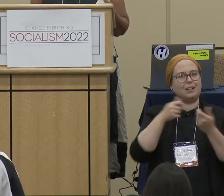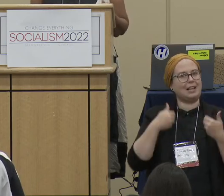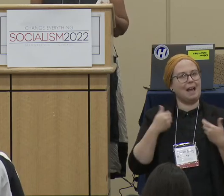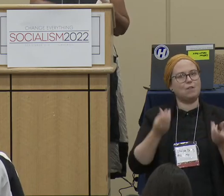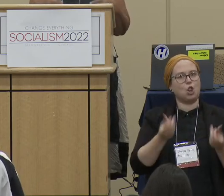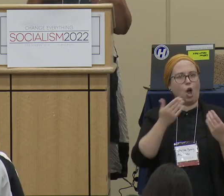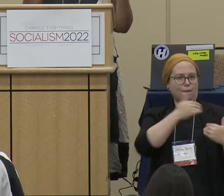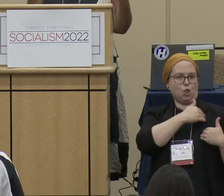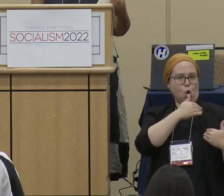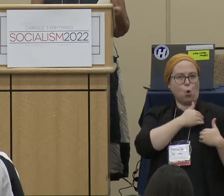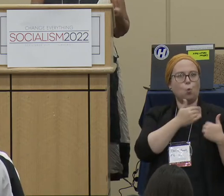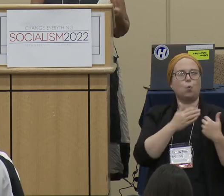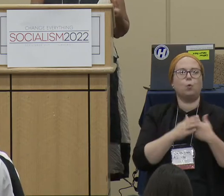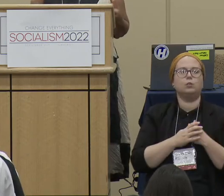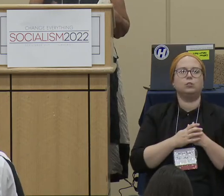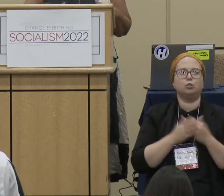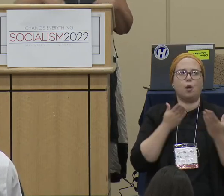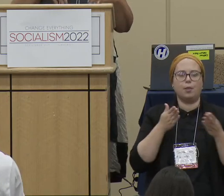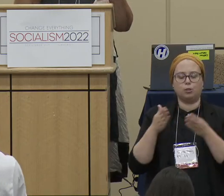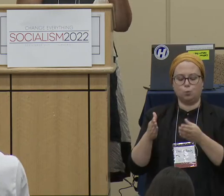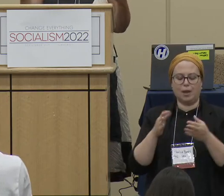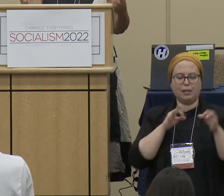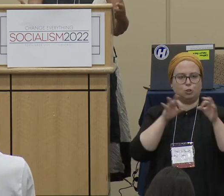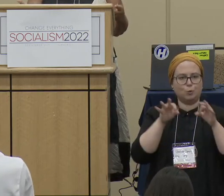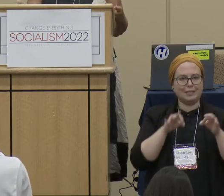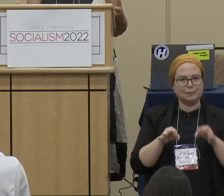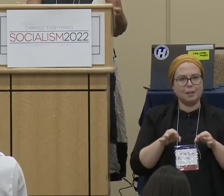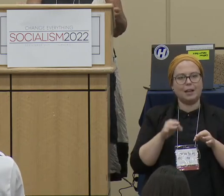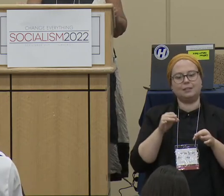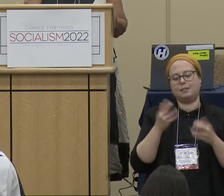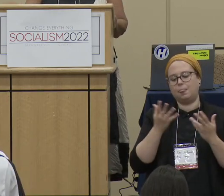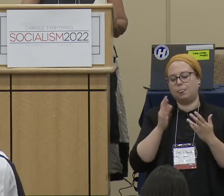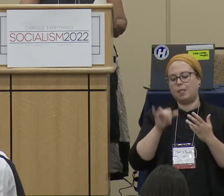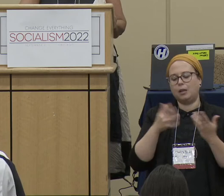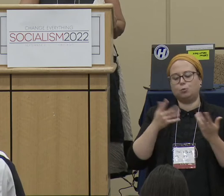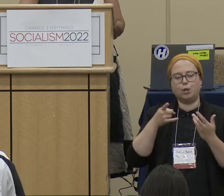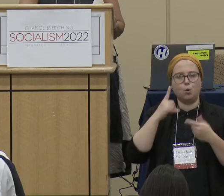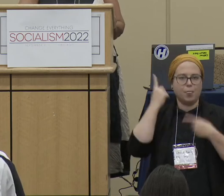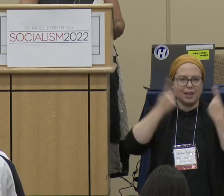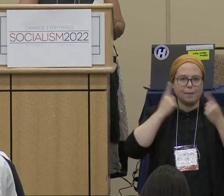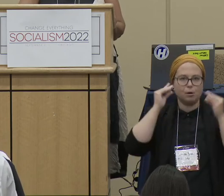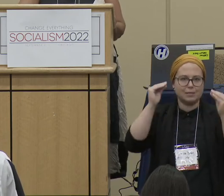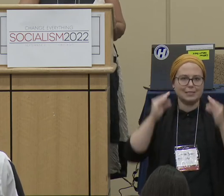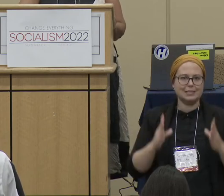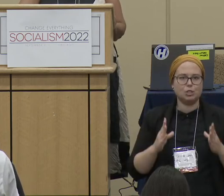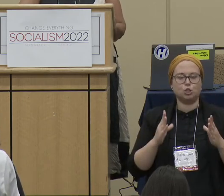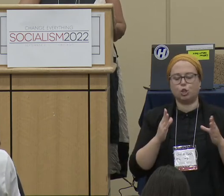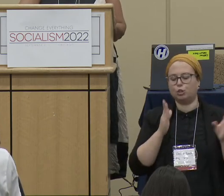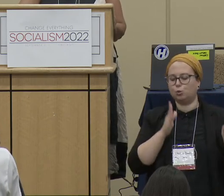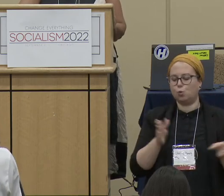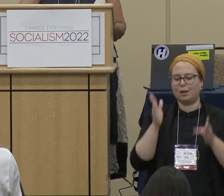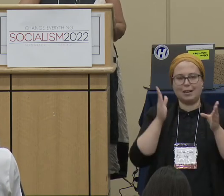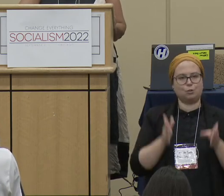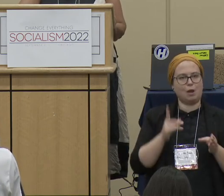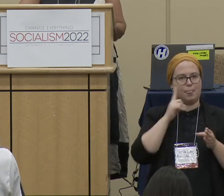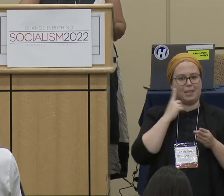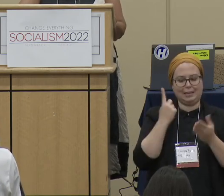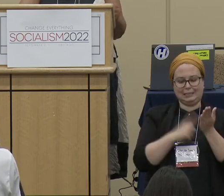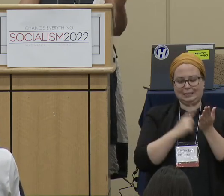in particular carry a lot of loads, and carry them at the same time. So, there's ways to explain ideas. That's what you think about as a teacher, that's what you think about as